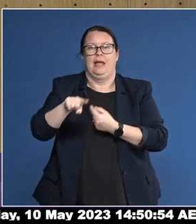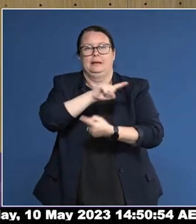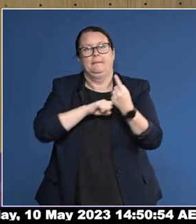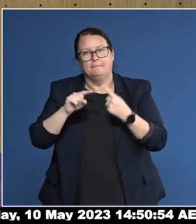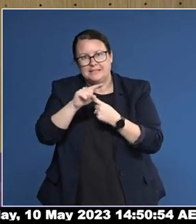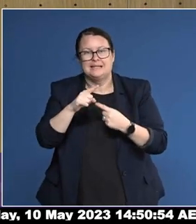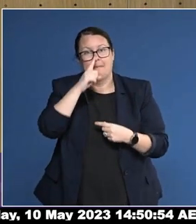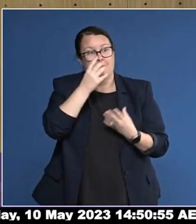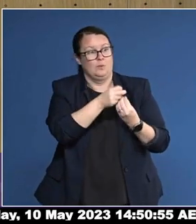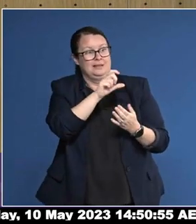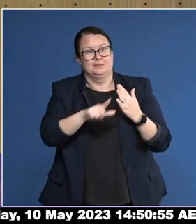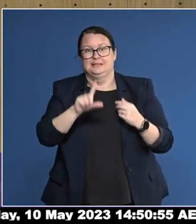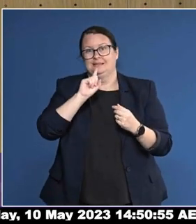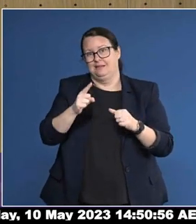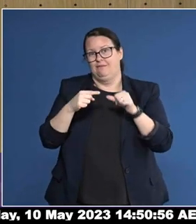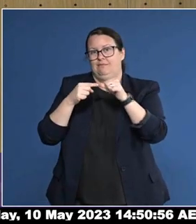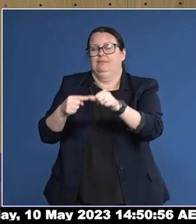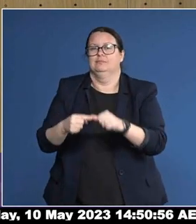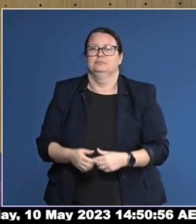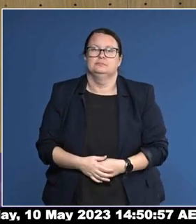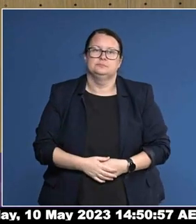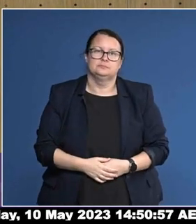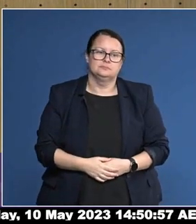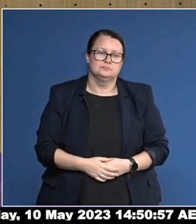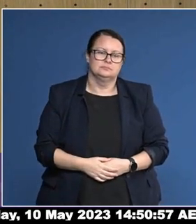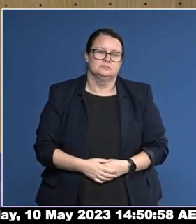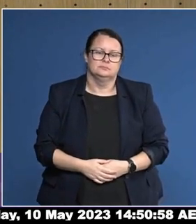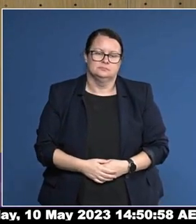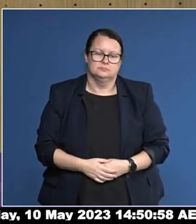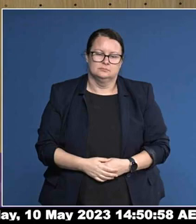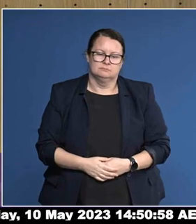I think - does that answer your question? Yes. What struck me was - Sorry.